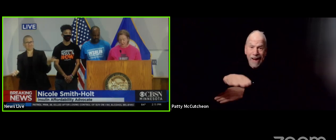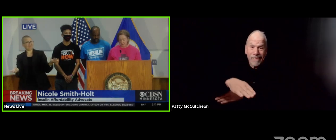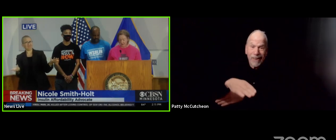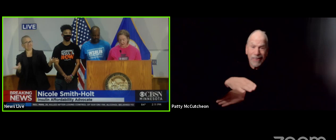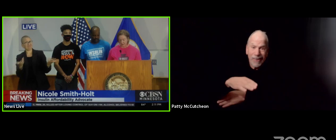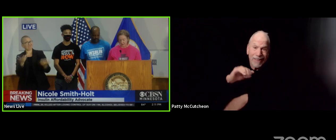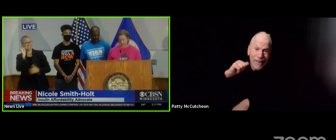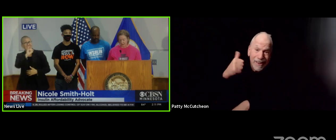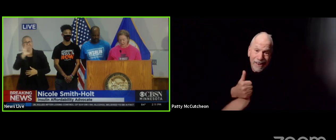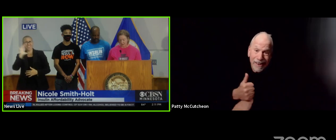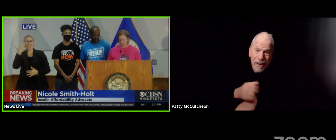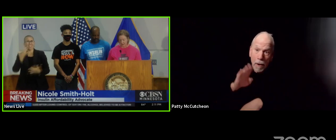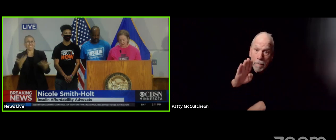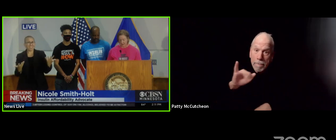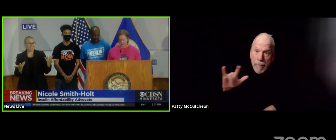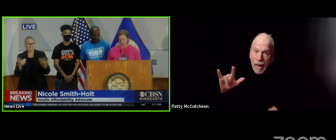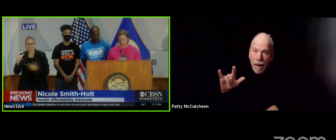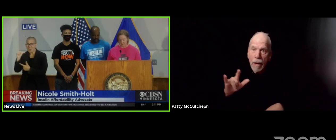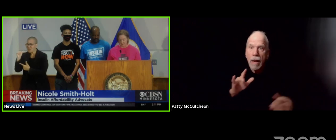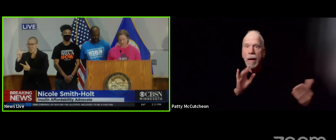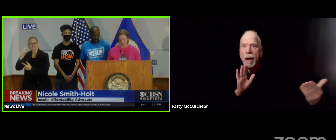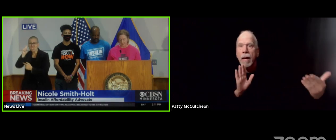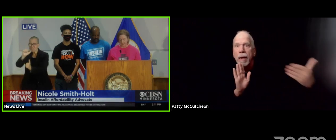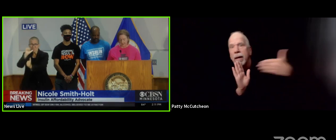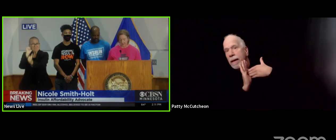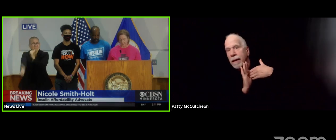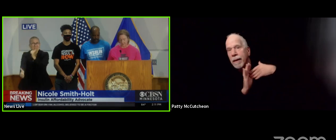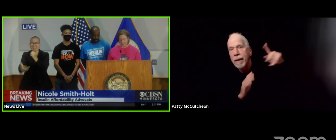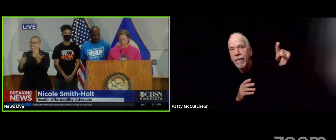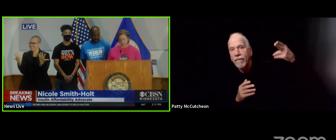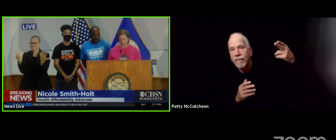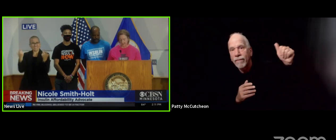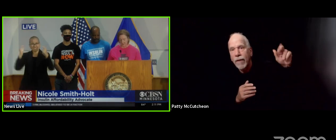THIS LAW WAS DESIGNED TO PROVIDE INSULIN-DEPENDENT DIABETICS FACED